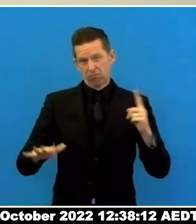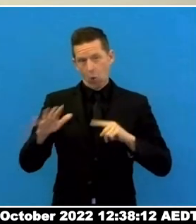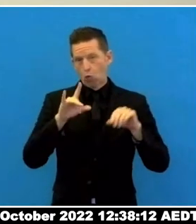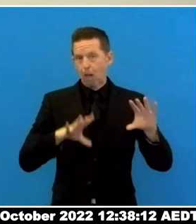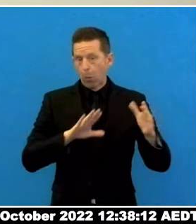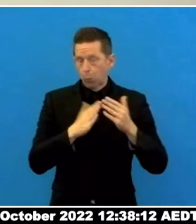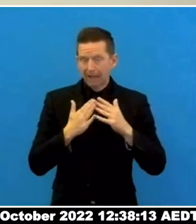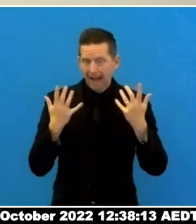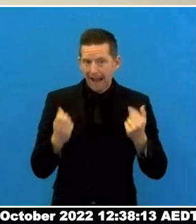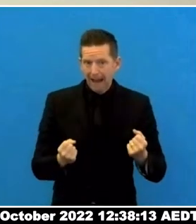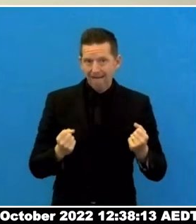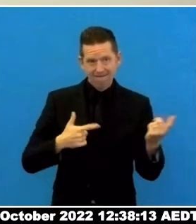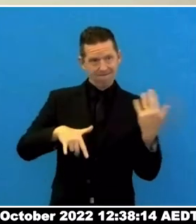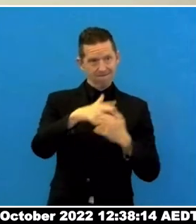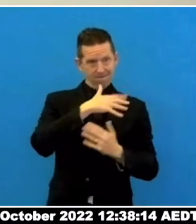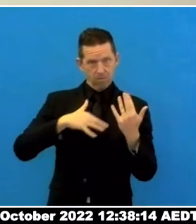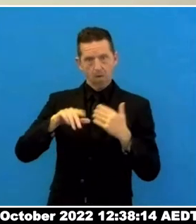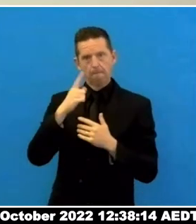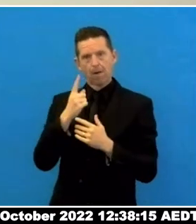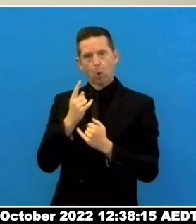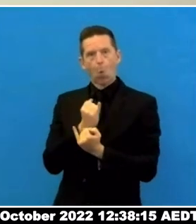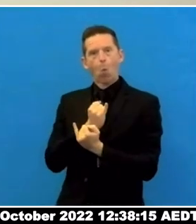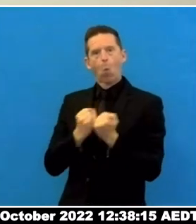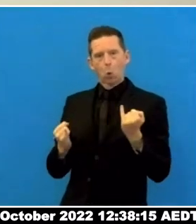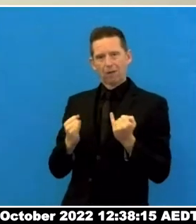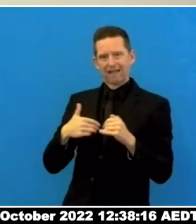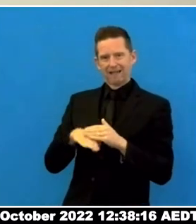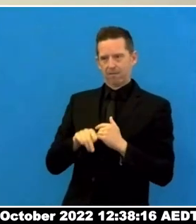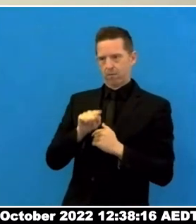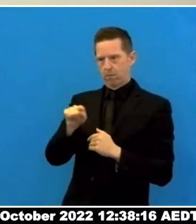but it's certainly significantly more, I would say, in cultural